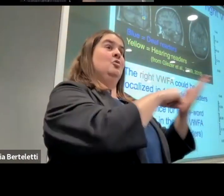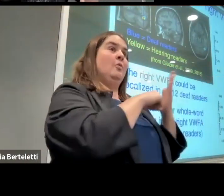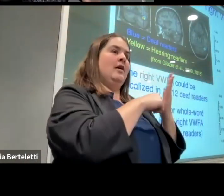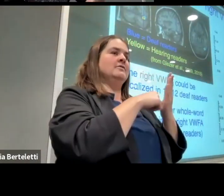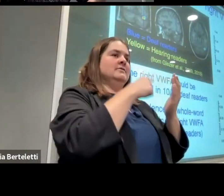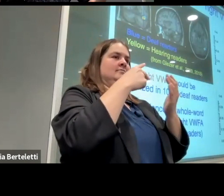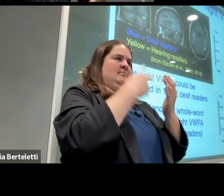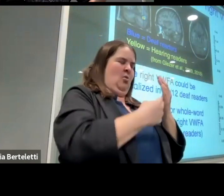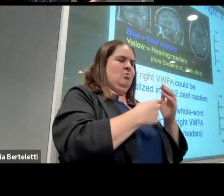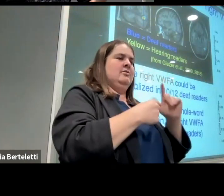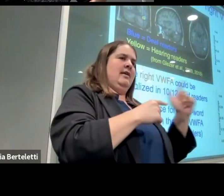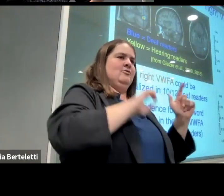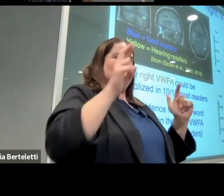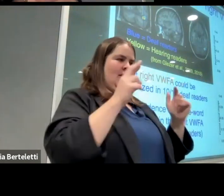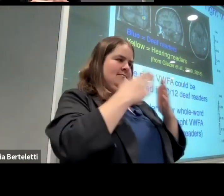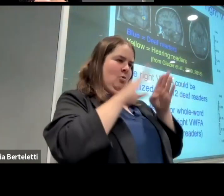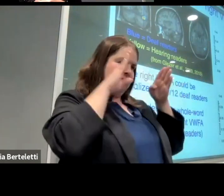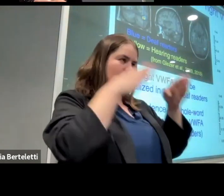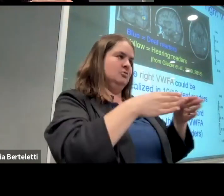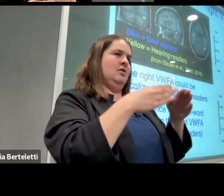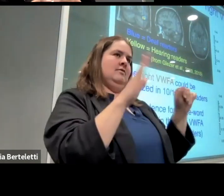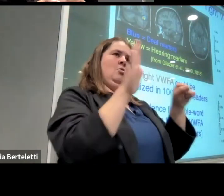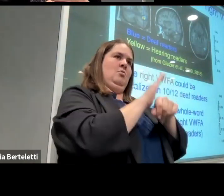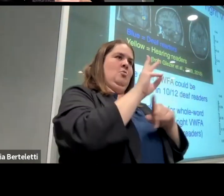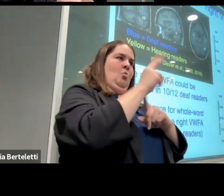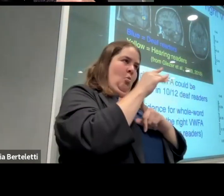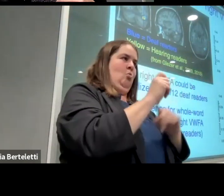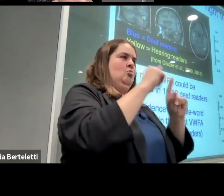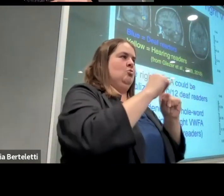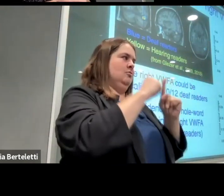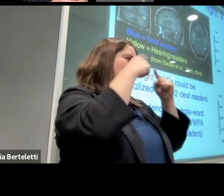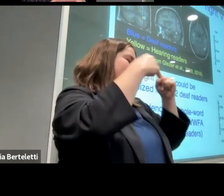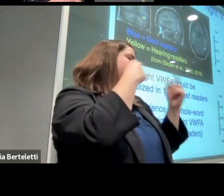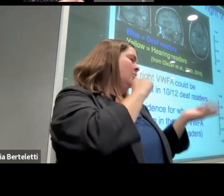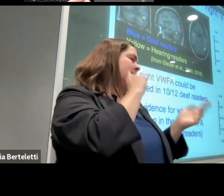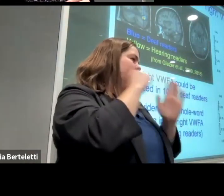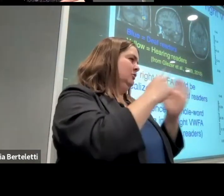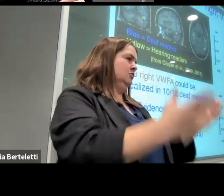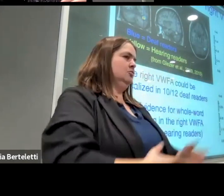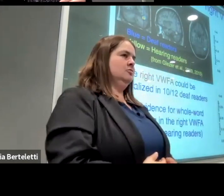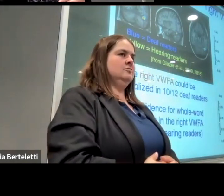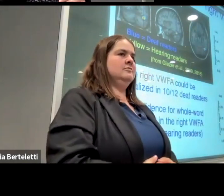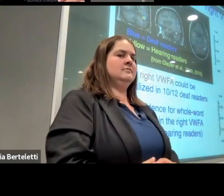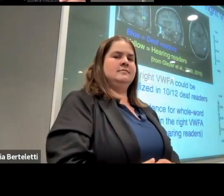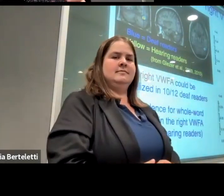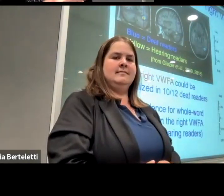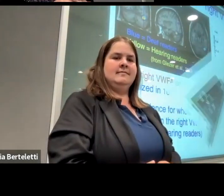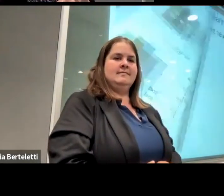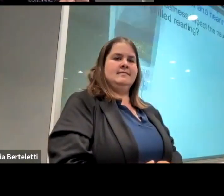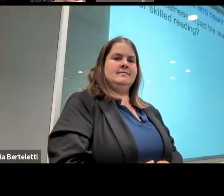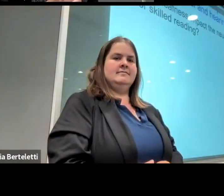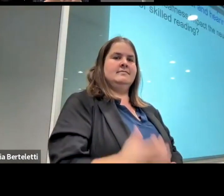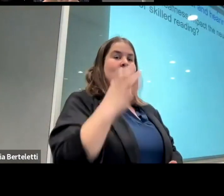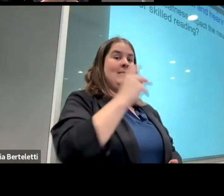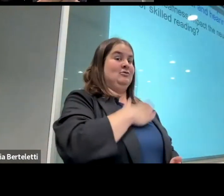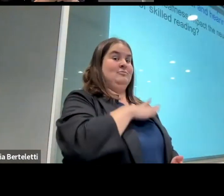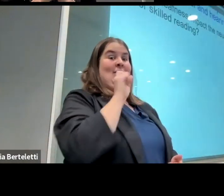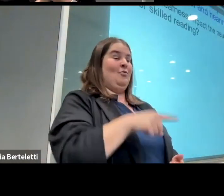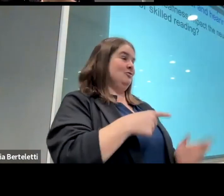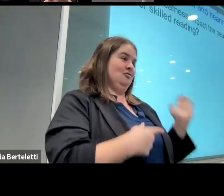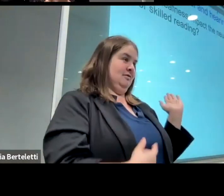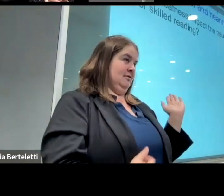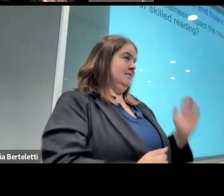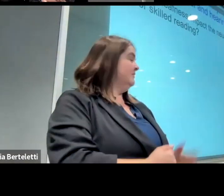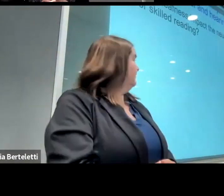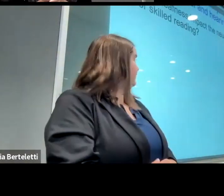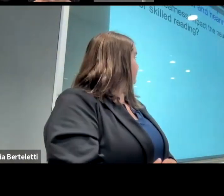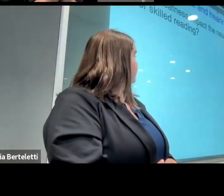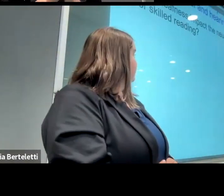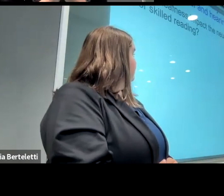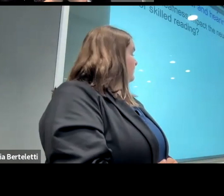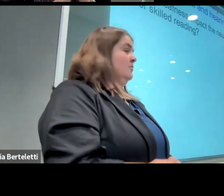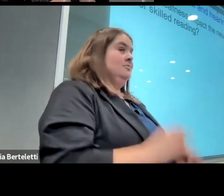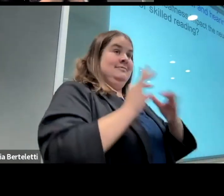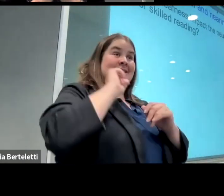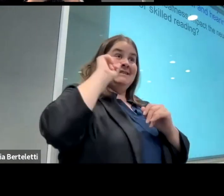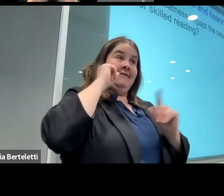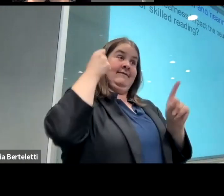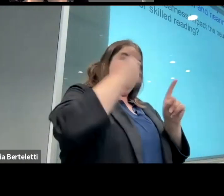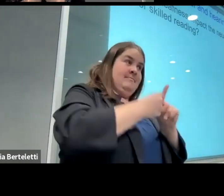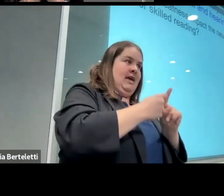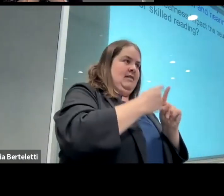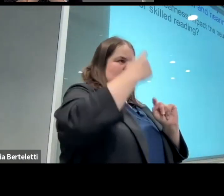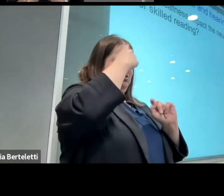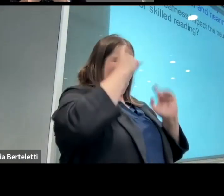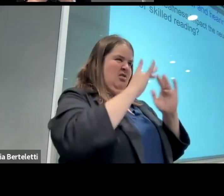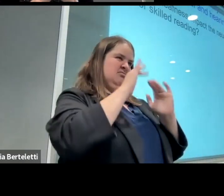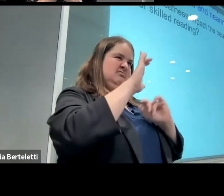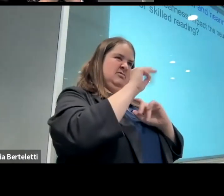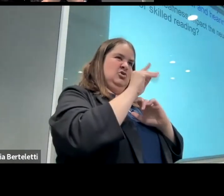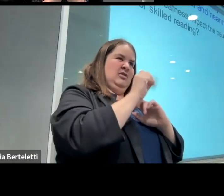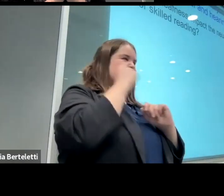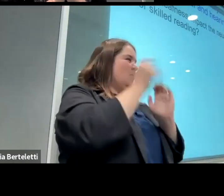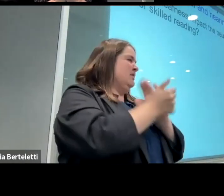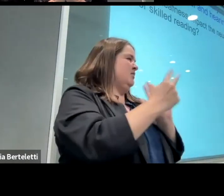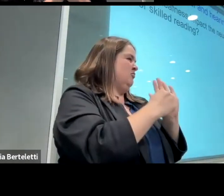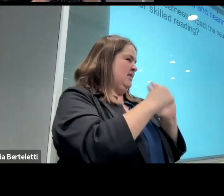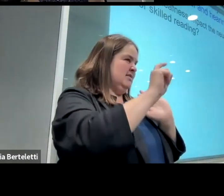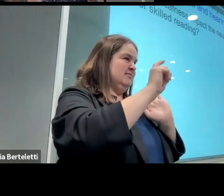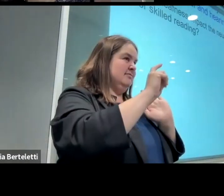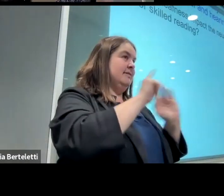Does deafness impact the neural circuit for skilled reading? Um! What you'll see is the answer is, yes and no. So no. When deaf readers perform a semantic task. We see the same frontal and temporal regions are engaged in reading words.